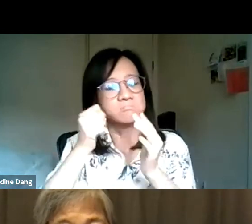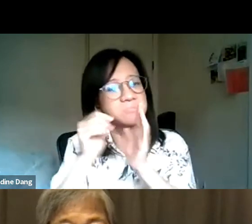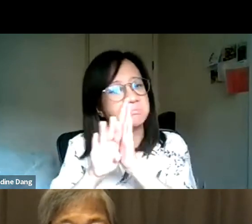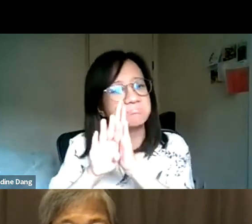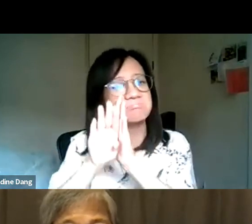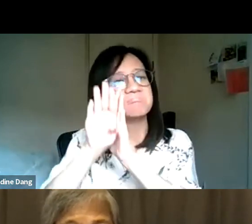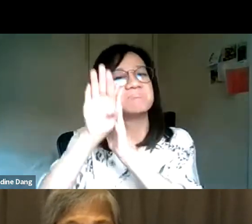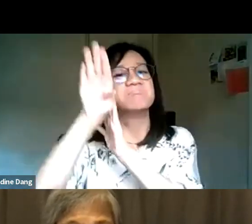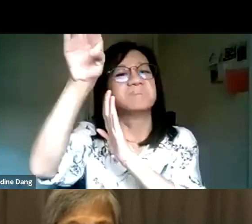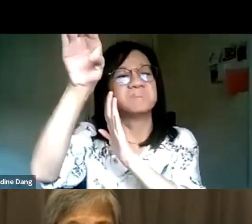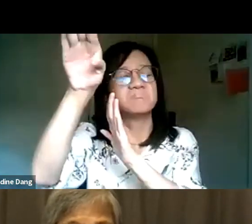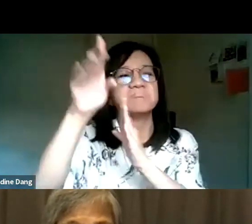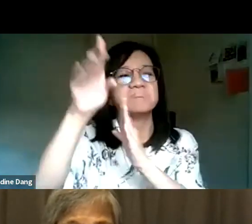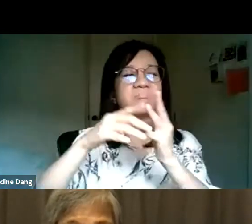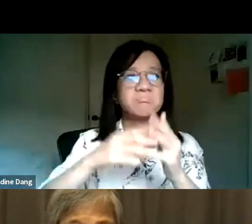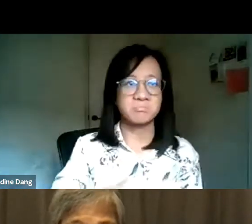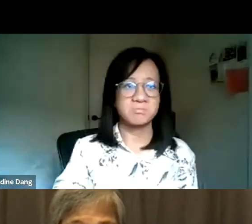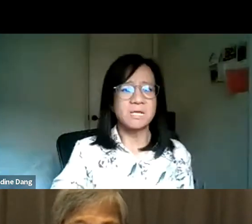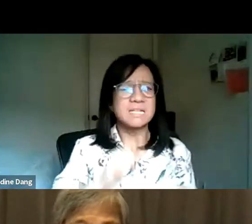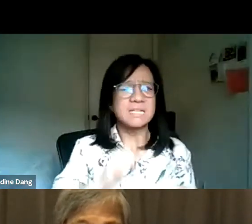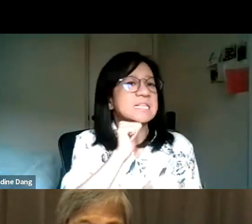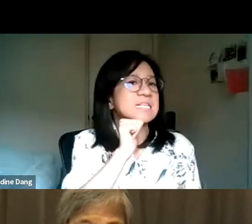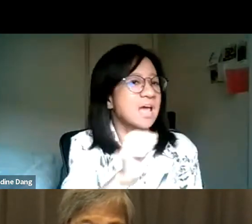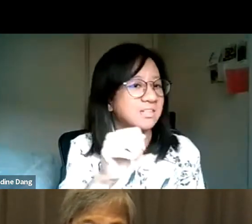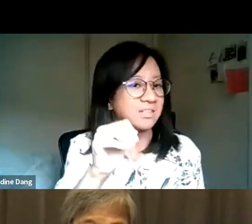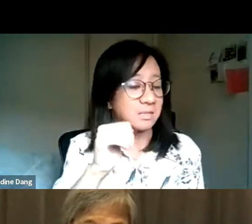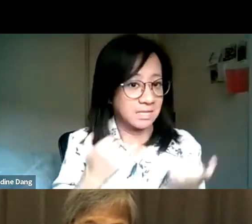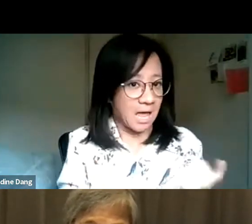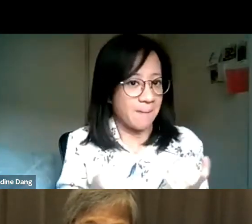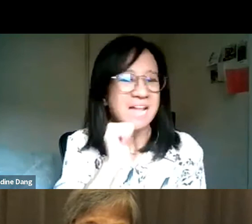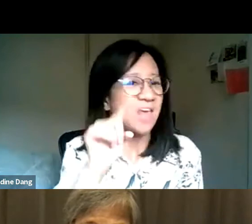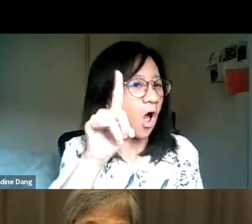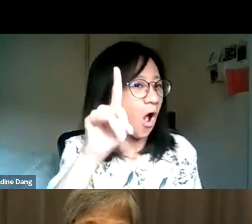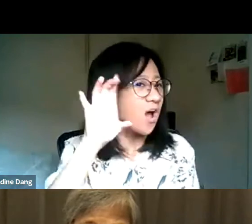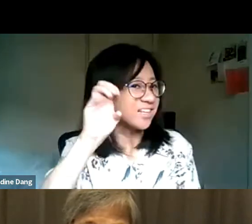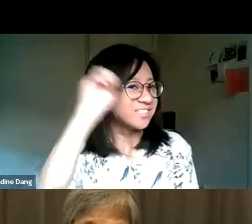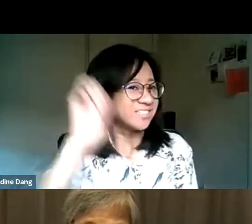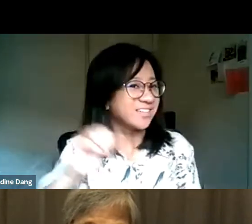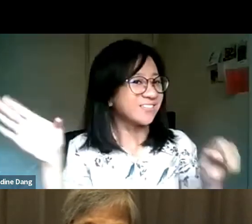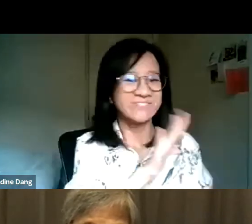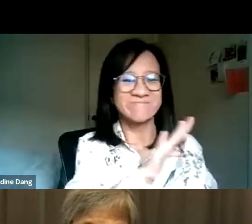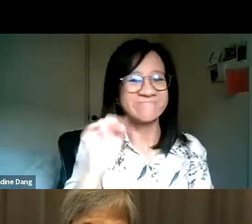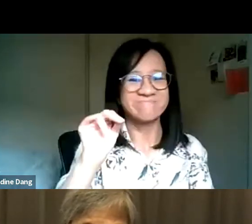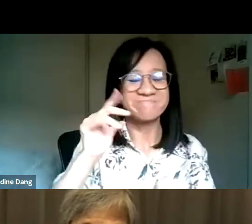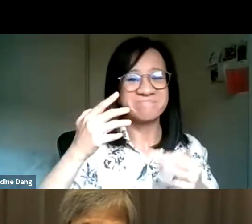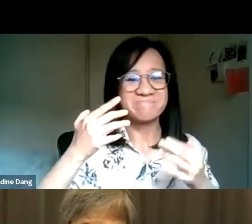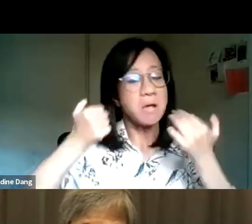was difficult, and I feel like I improved.